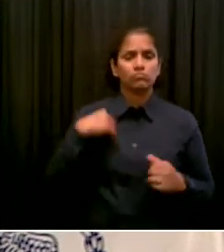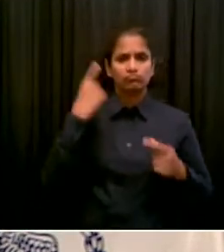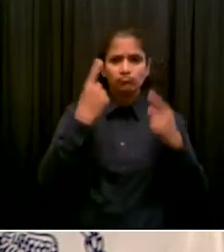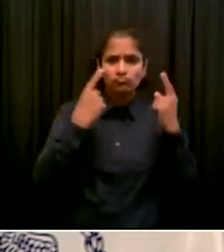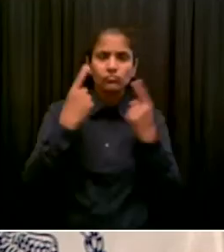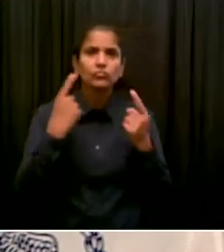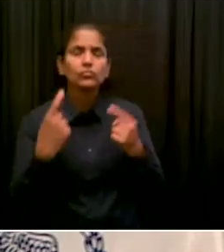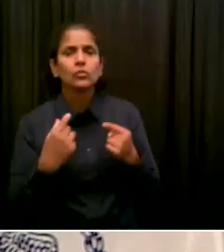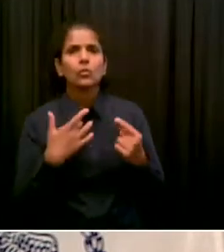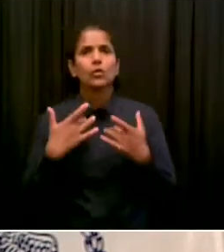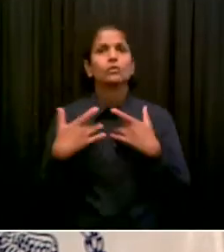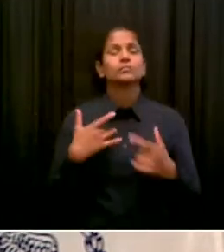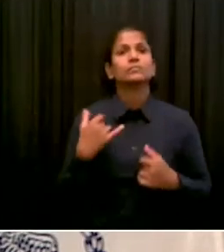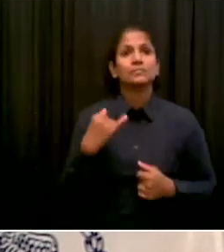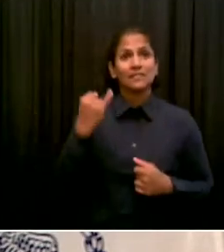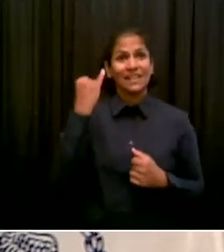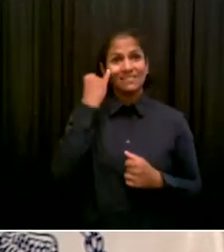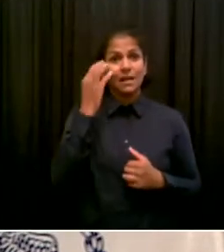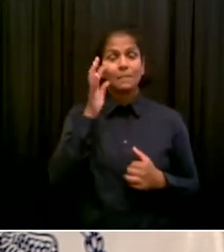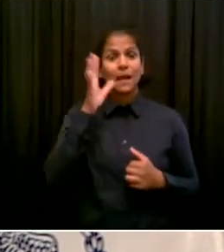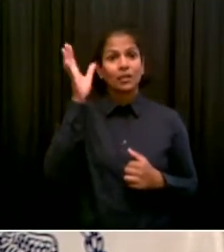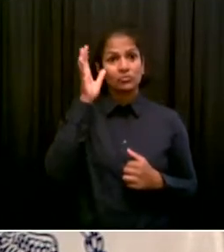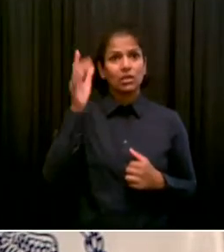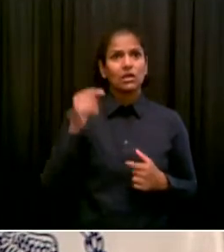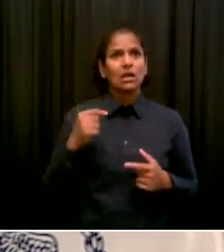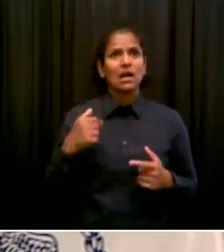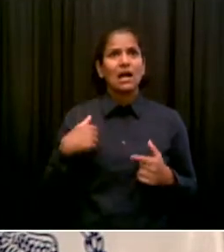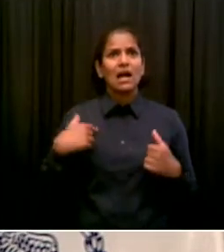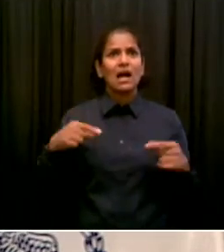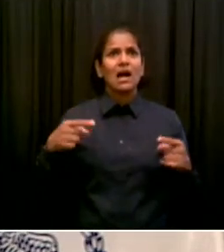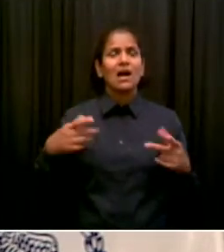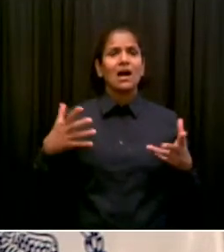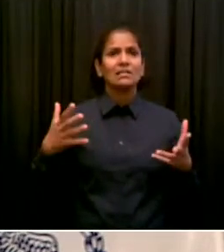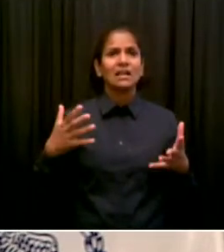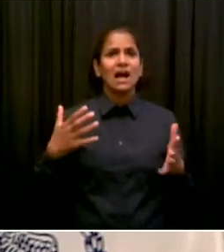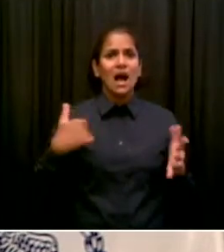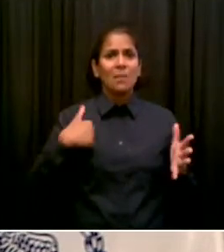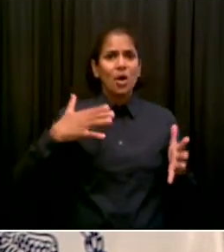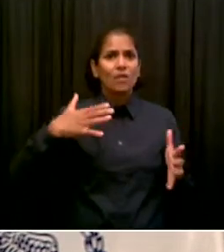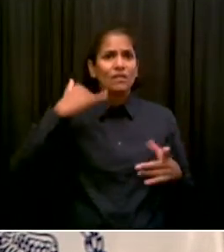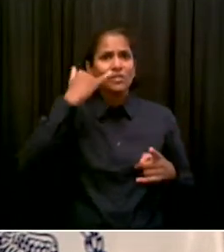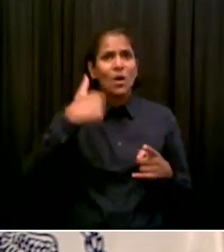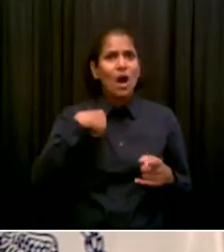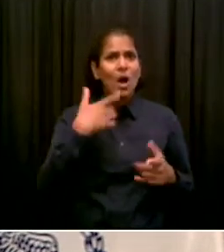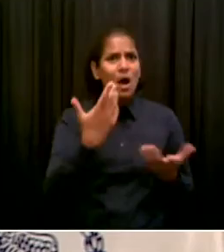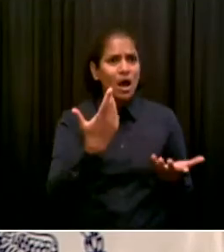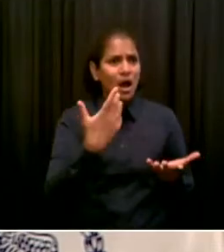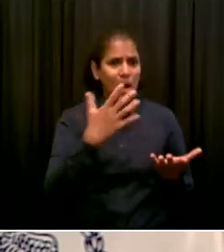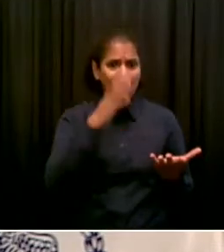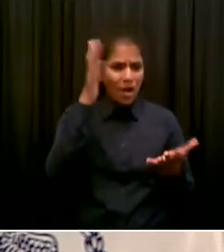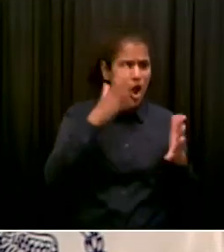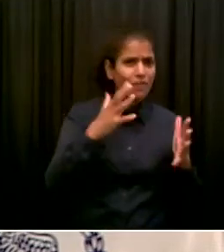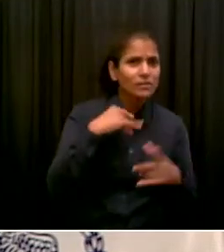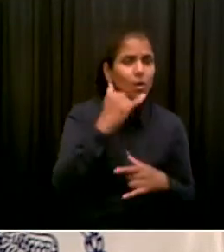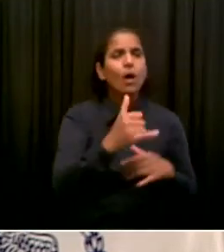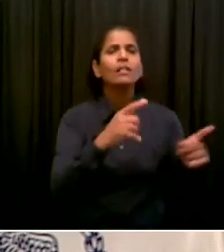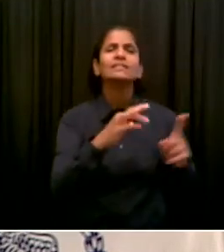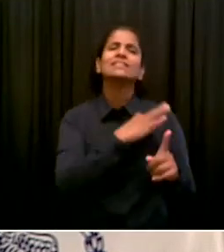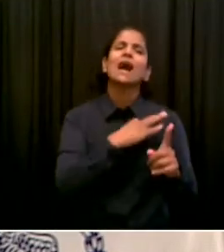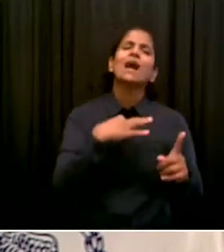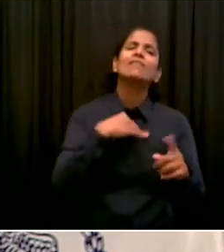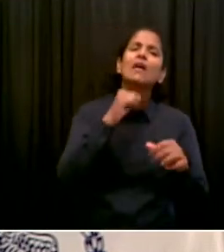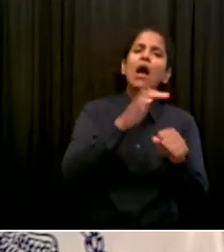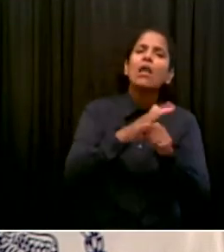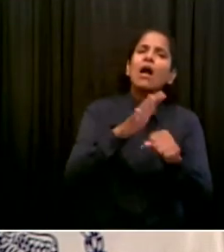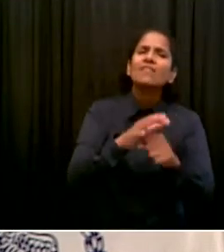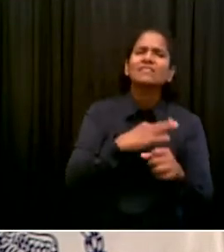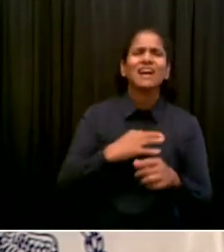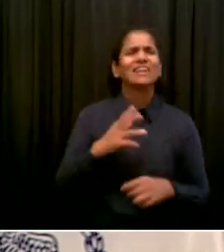I ALWAYS GET WORRIED WHEN A